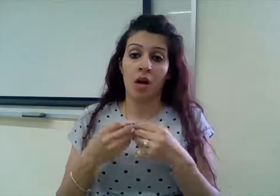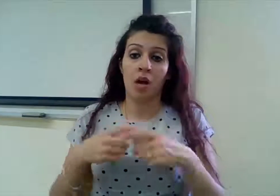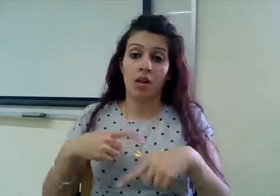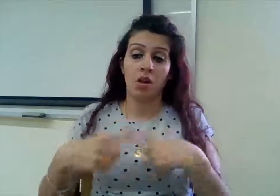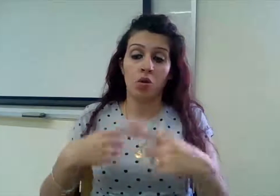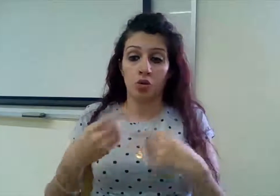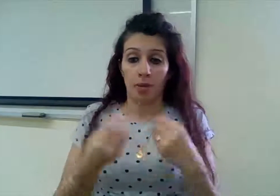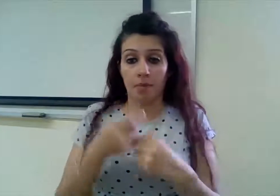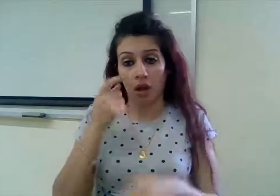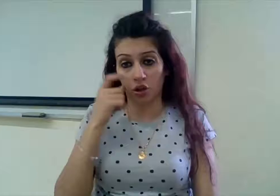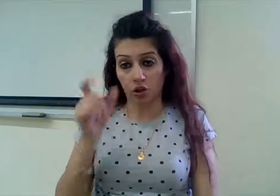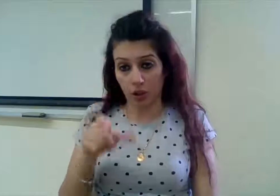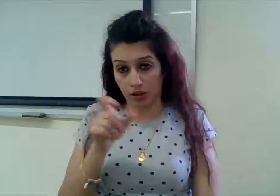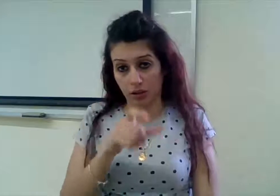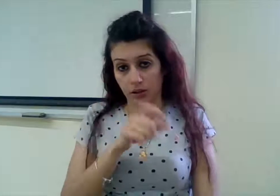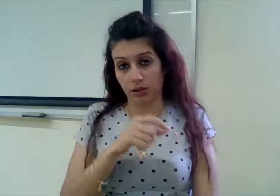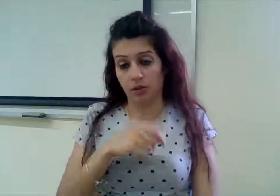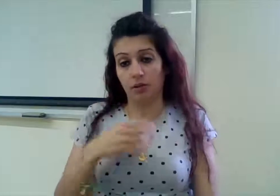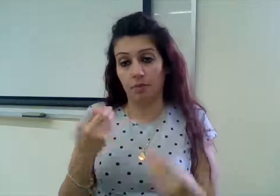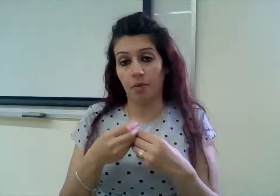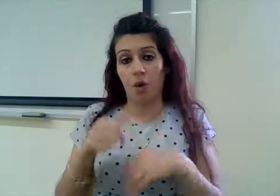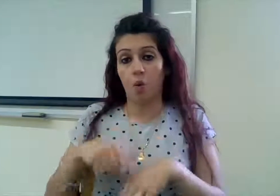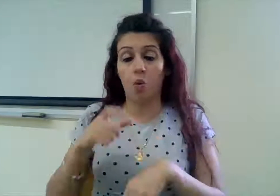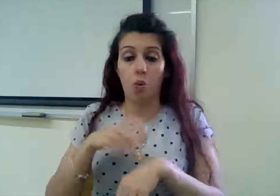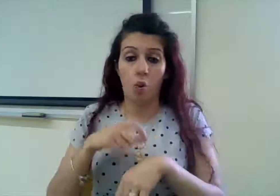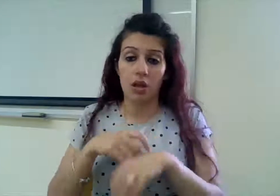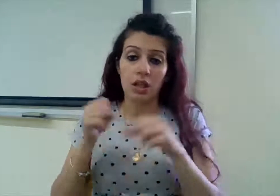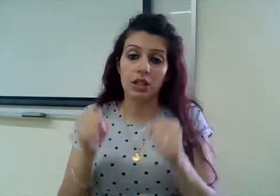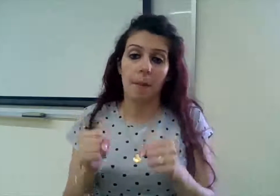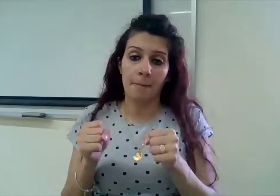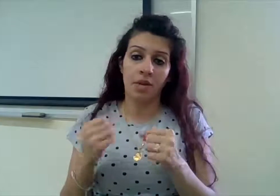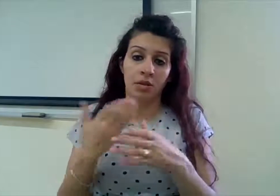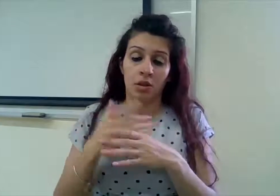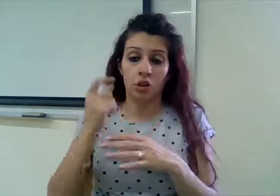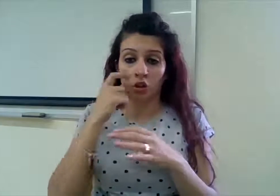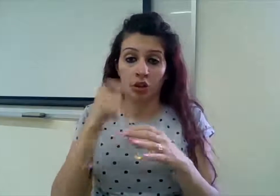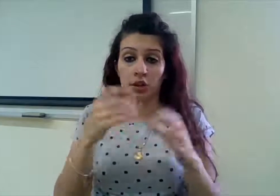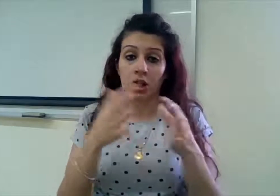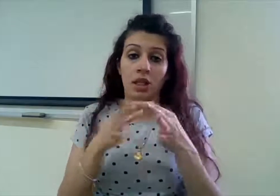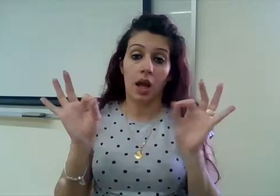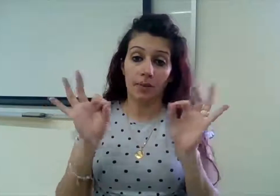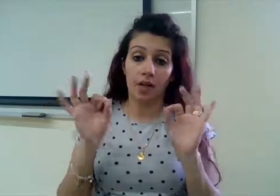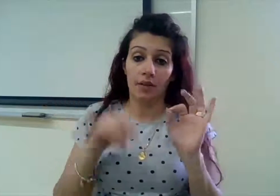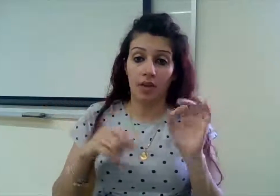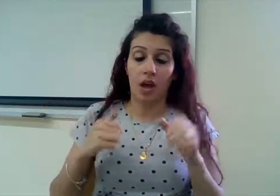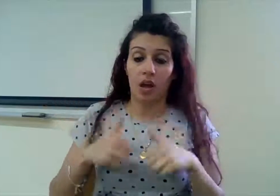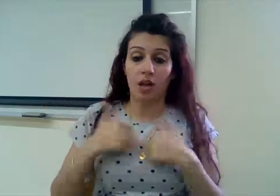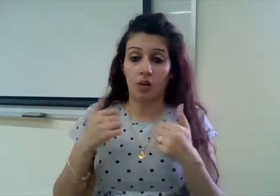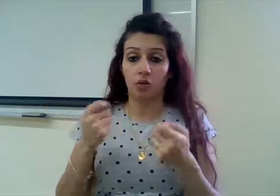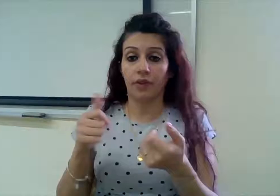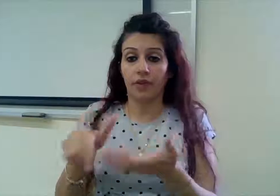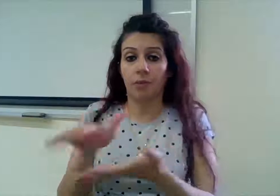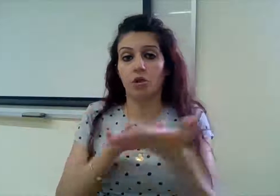in the future thank you yes thanks again and looking at the time